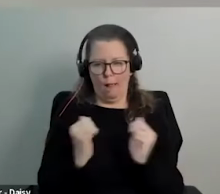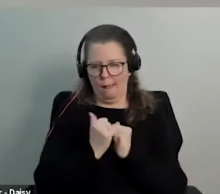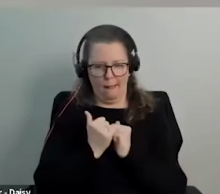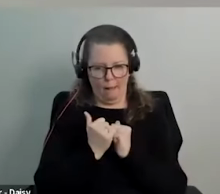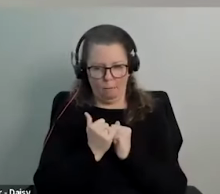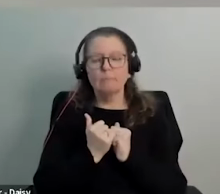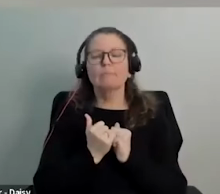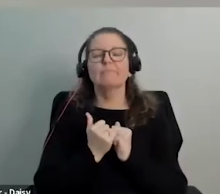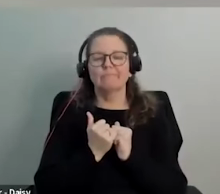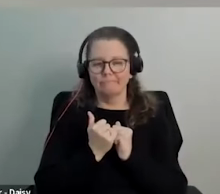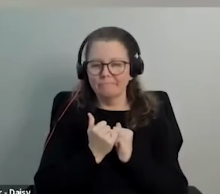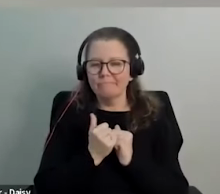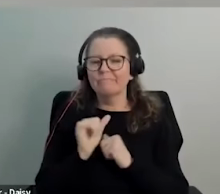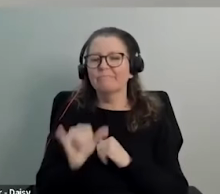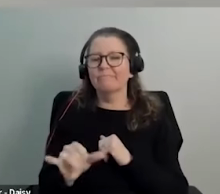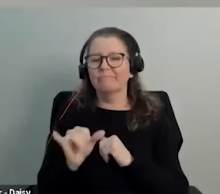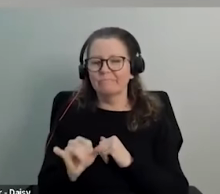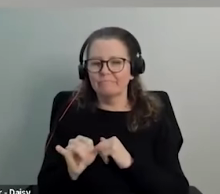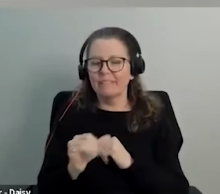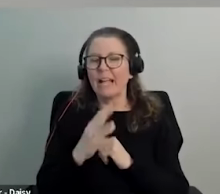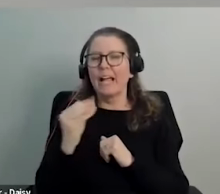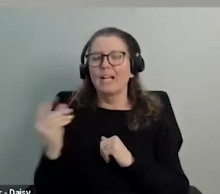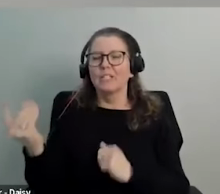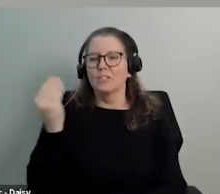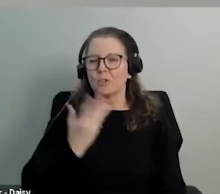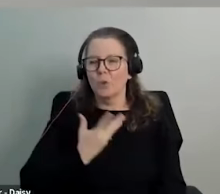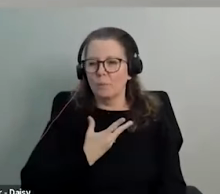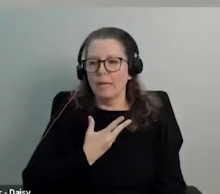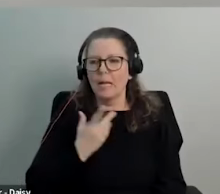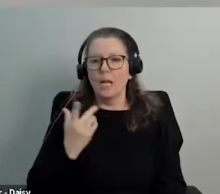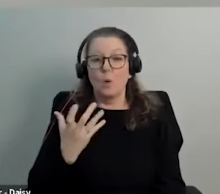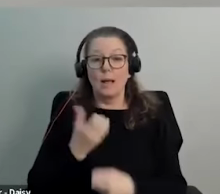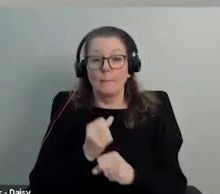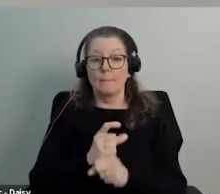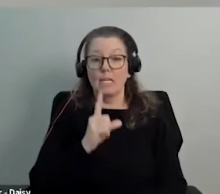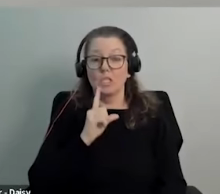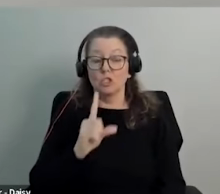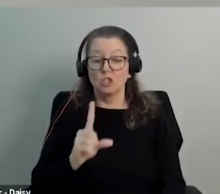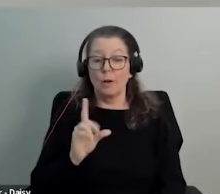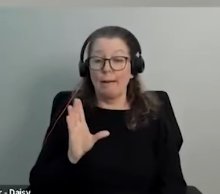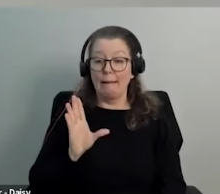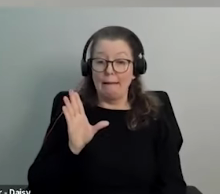So we went into that, and oh, and she mentioned he likes to make sure his products are of high quality,